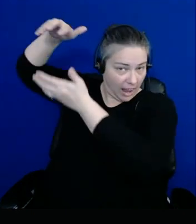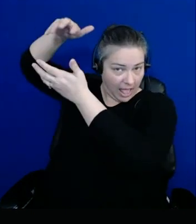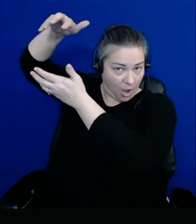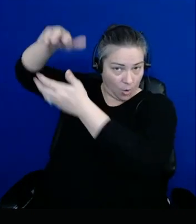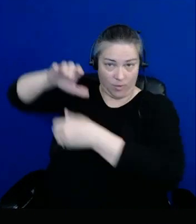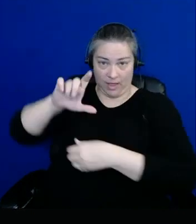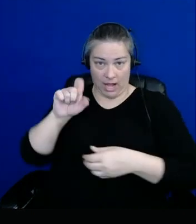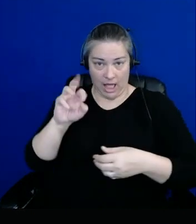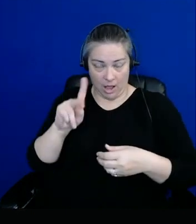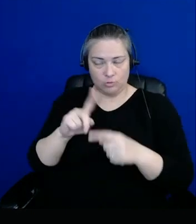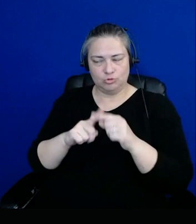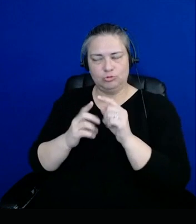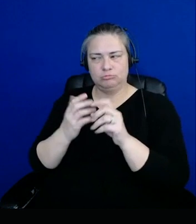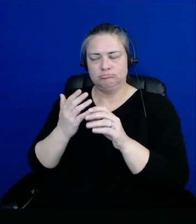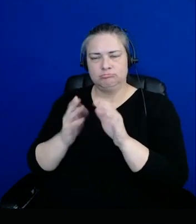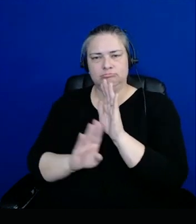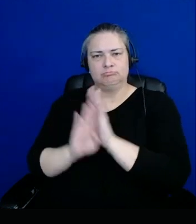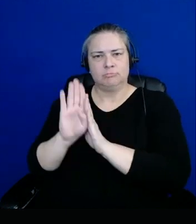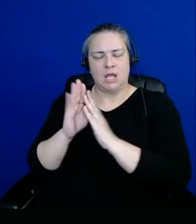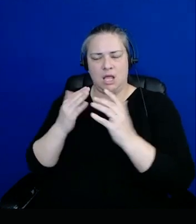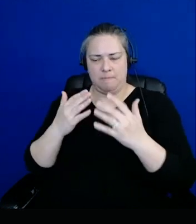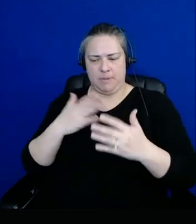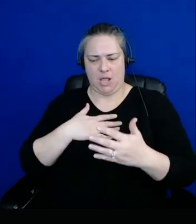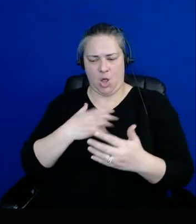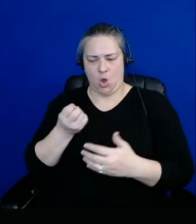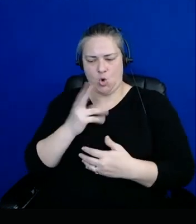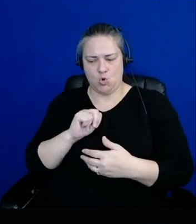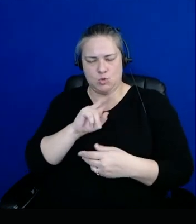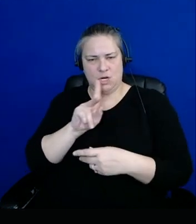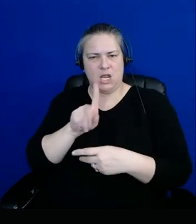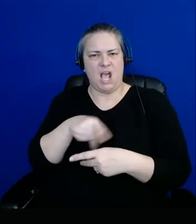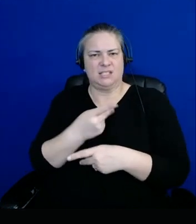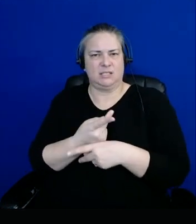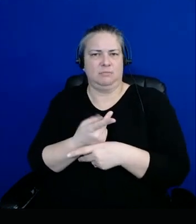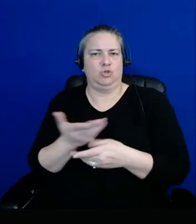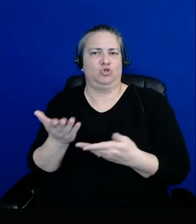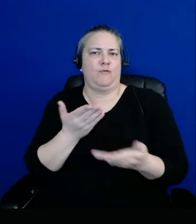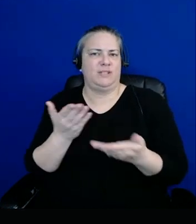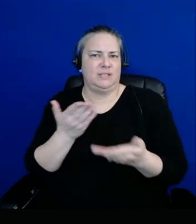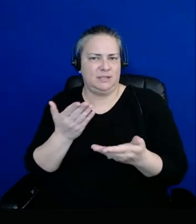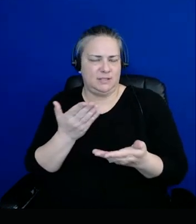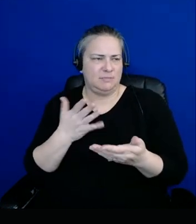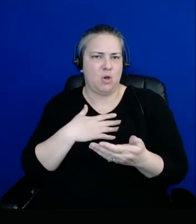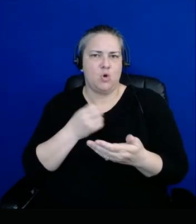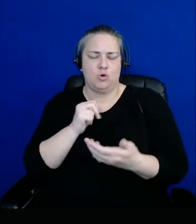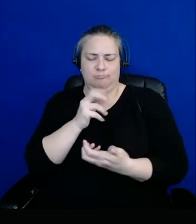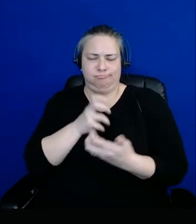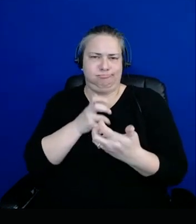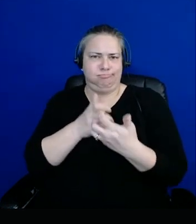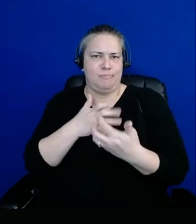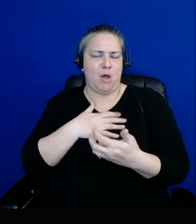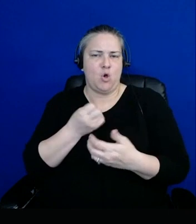produce custom services for your own engineers to build out your own custom engineering rules and policies and infrastructure,